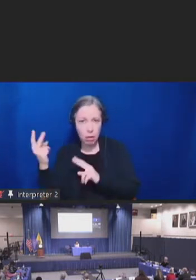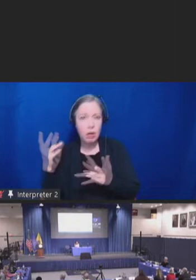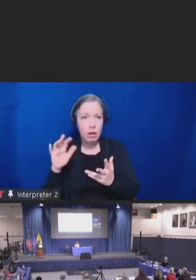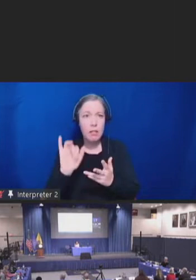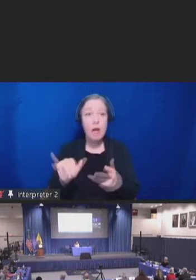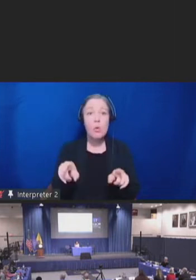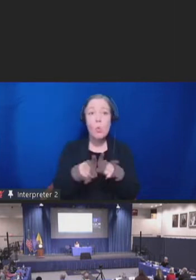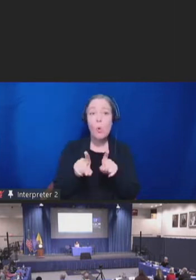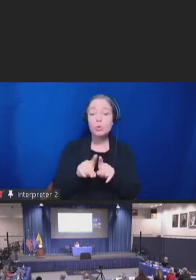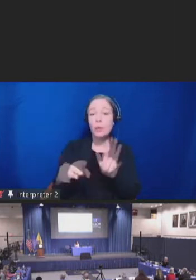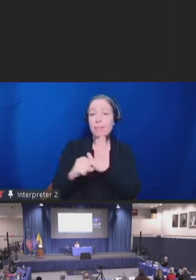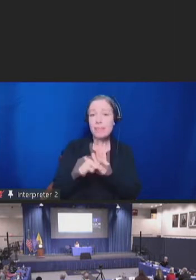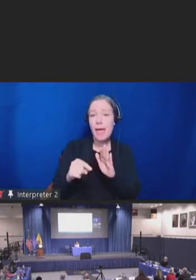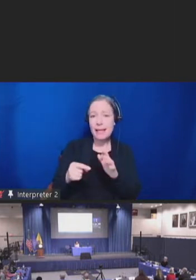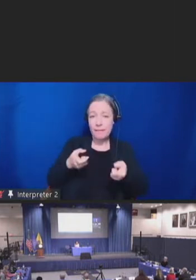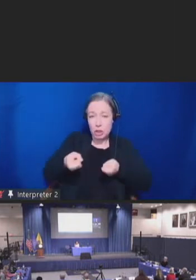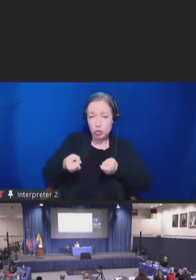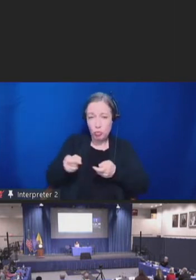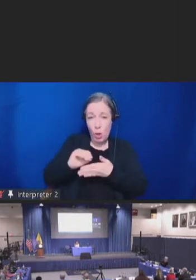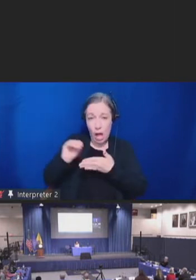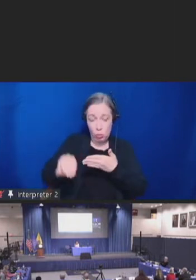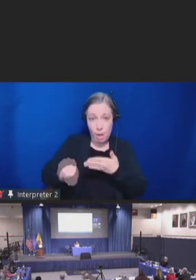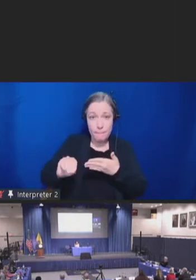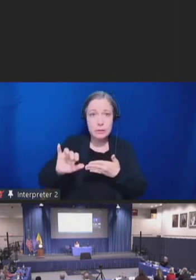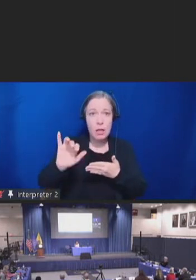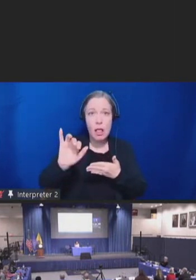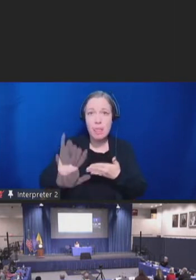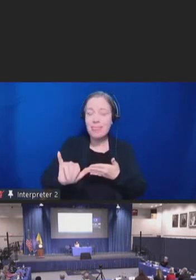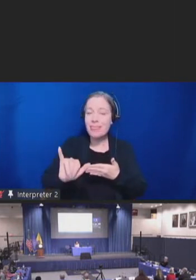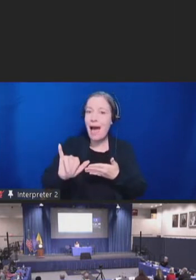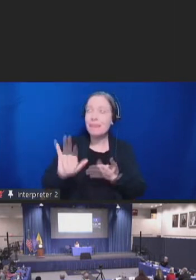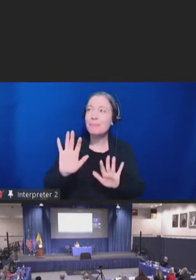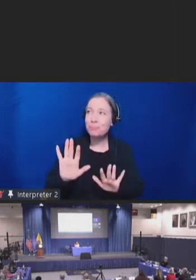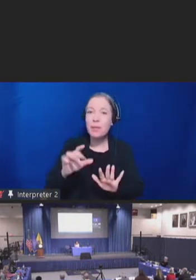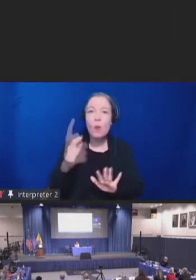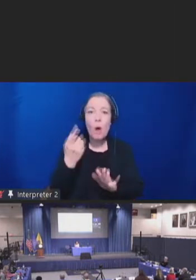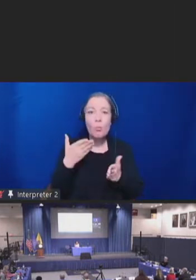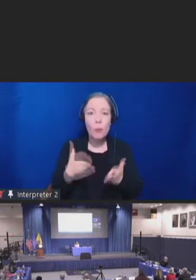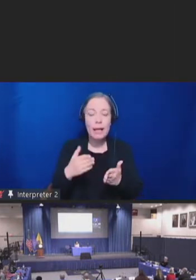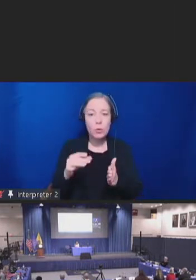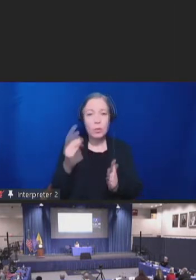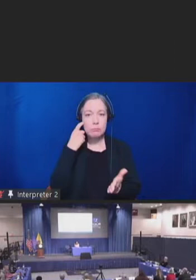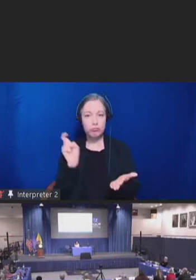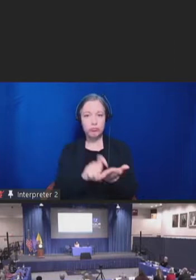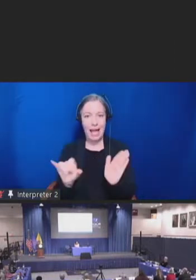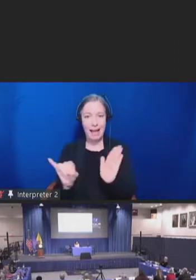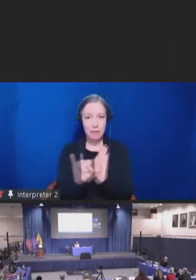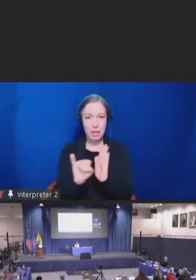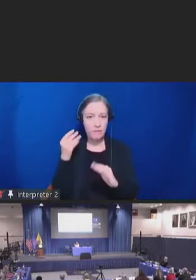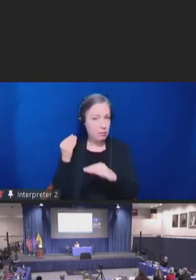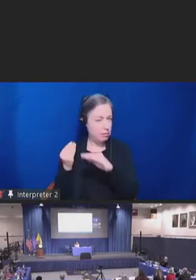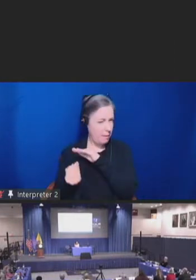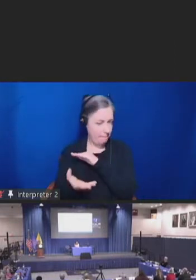And this is a way to detect bias by looking at an outcome that couldn't plausibly link